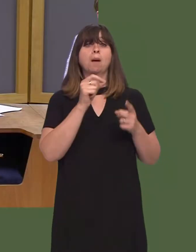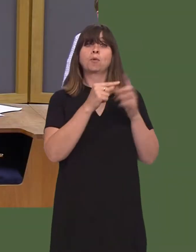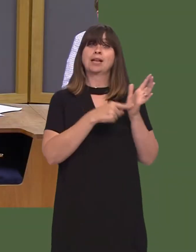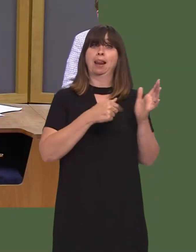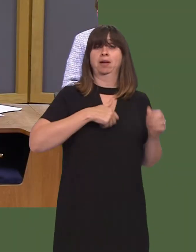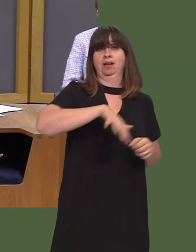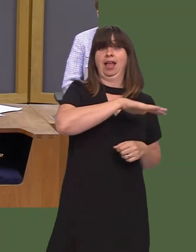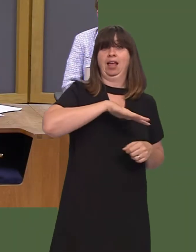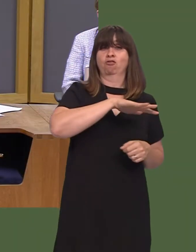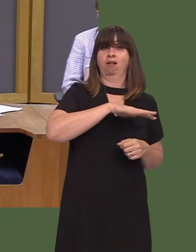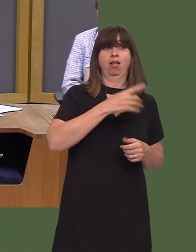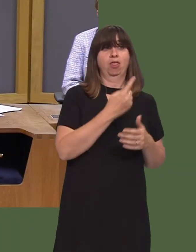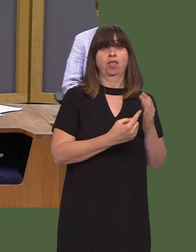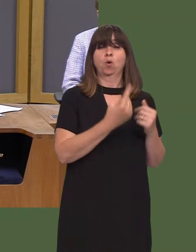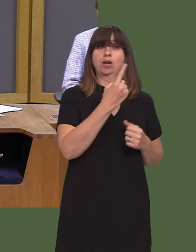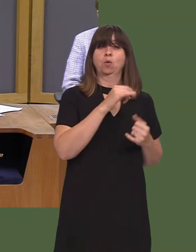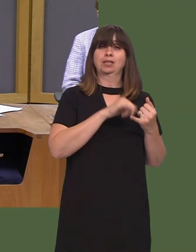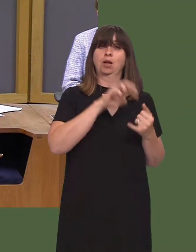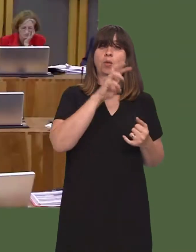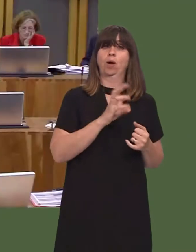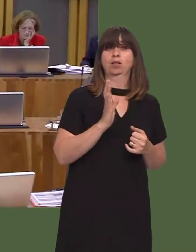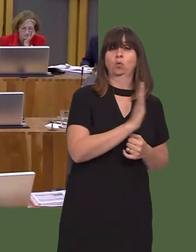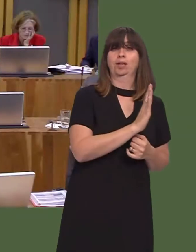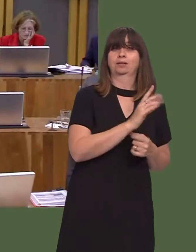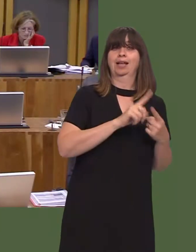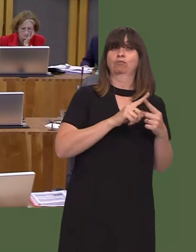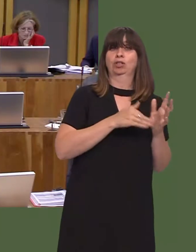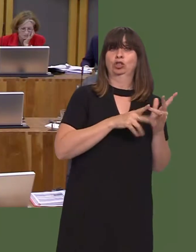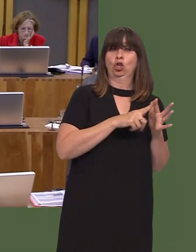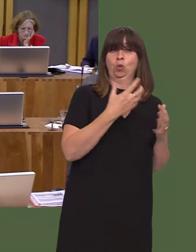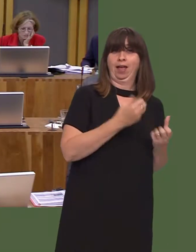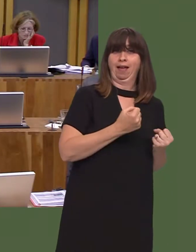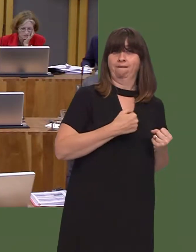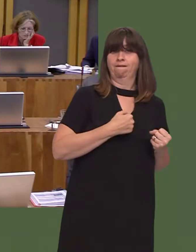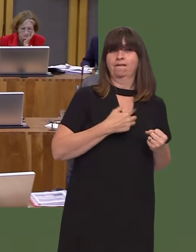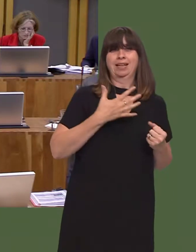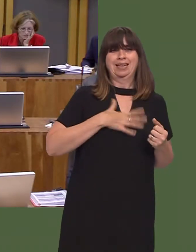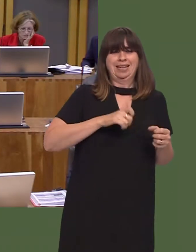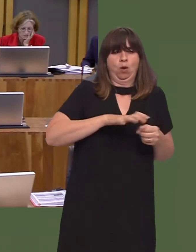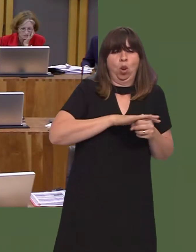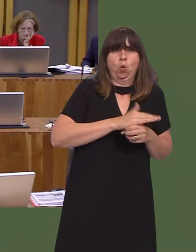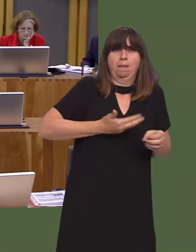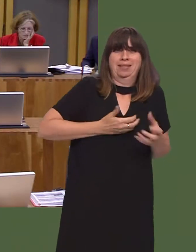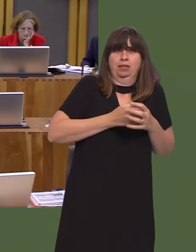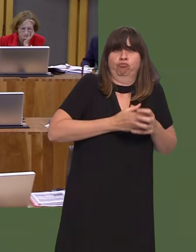zones is actually in Port Talbot, in my constituency, and the only one in South Wales West. But it is important that we see that now used to actually grow the local economy and grow